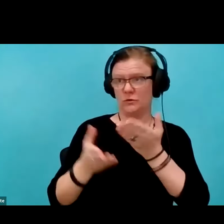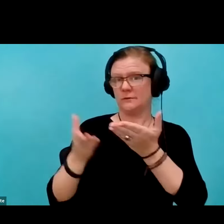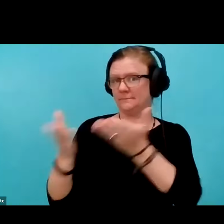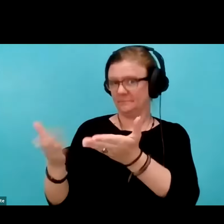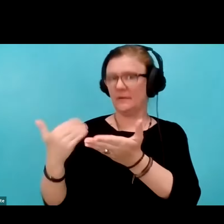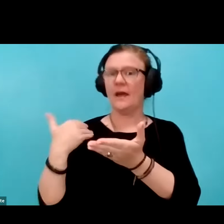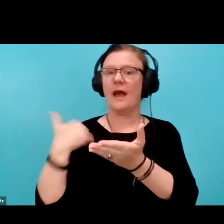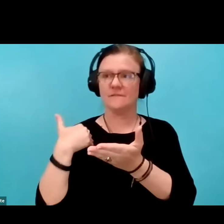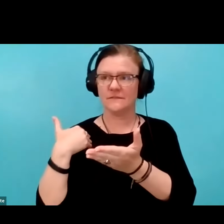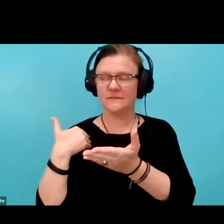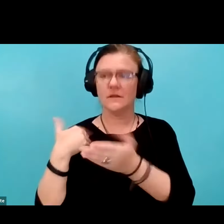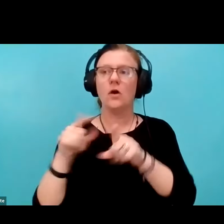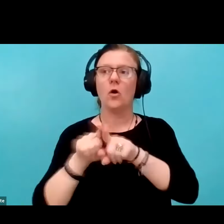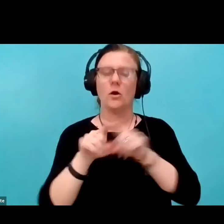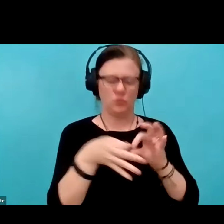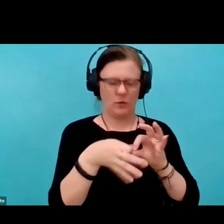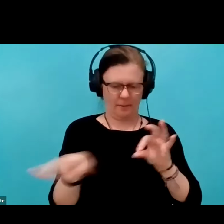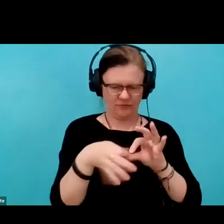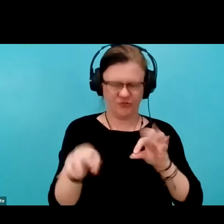screen and closed captions.